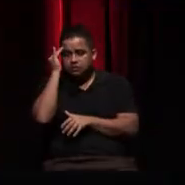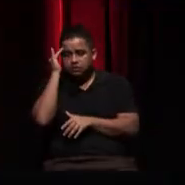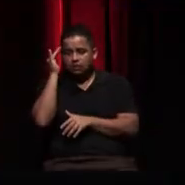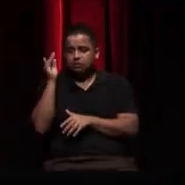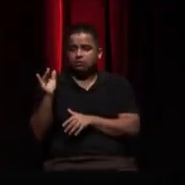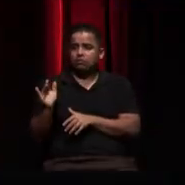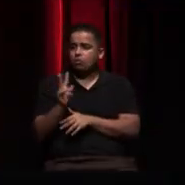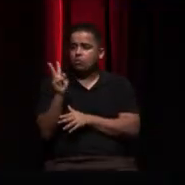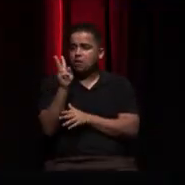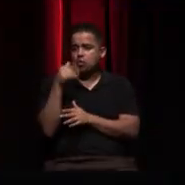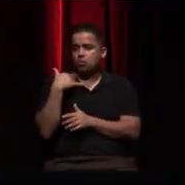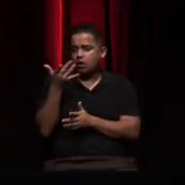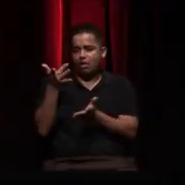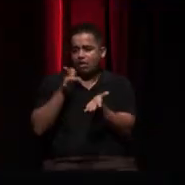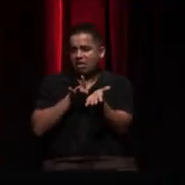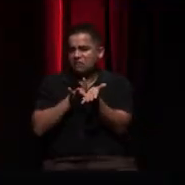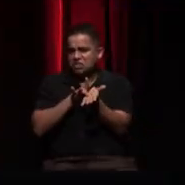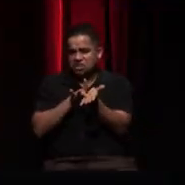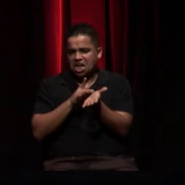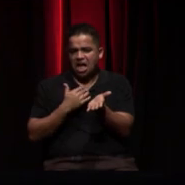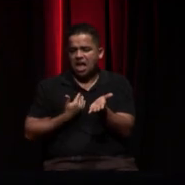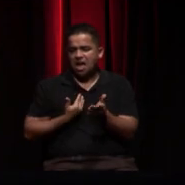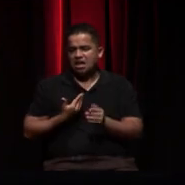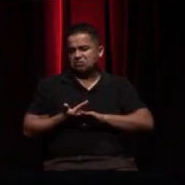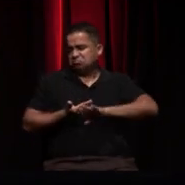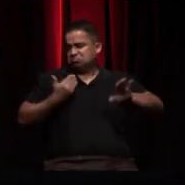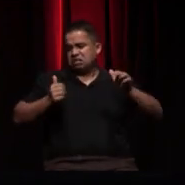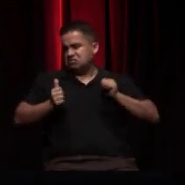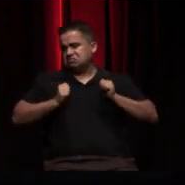don’t want to pretend that they are not there anymore for the guy to read and say: “Wow. Incredible!